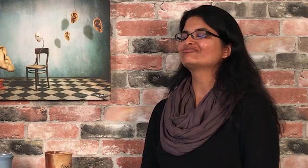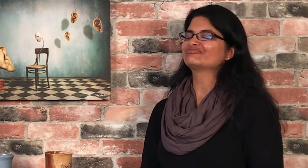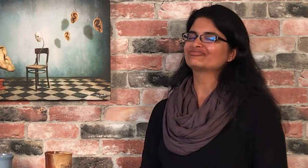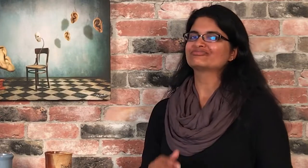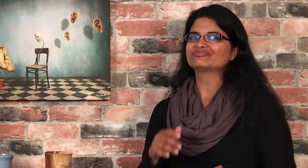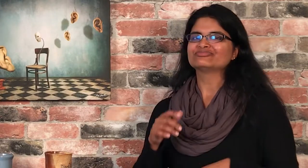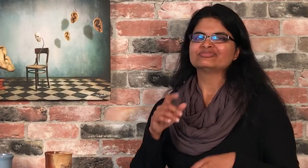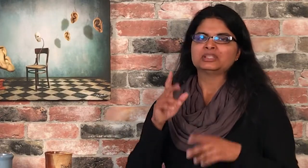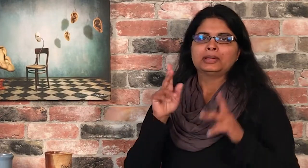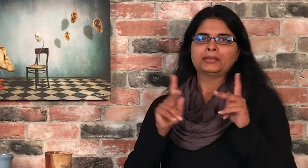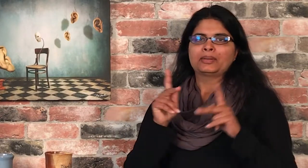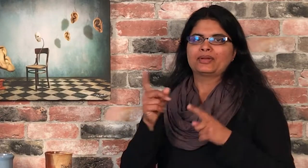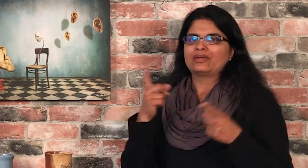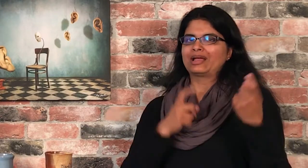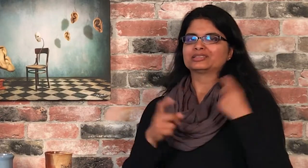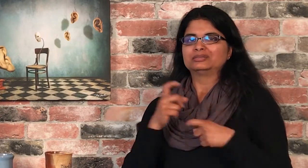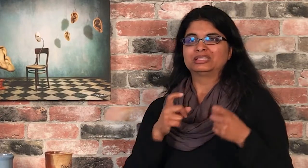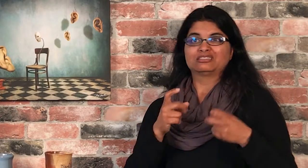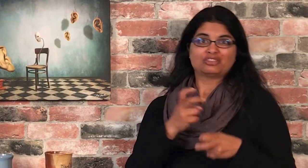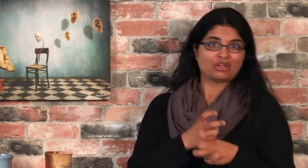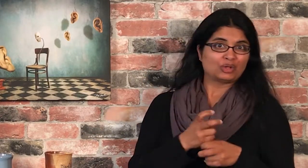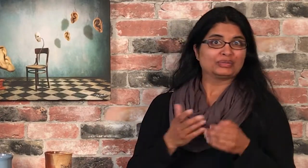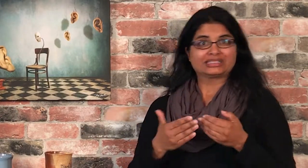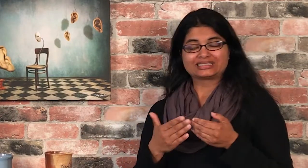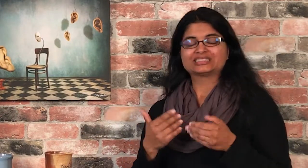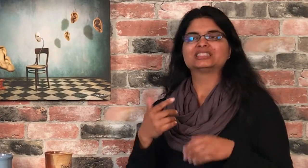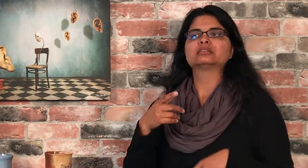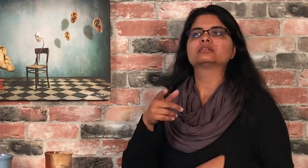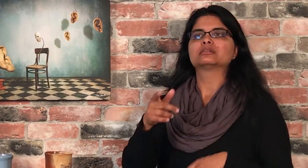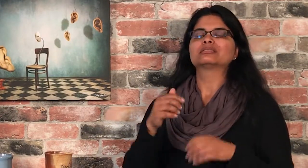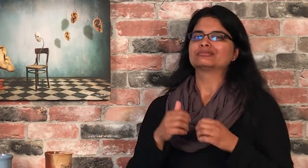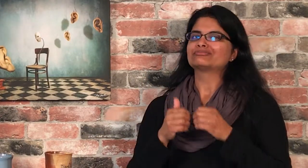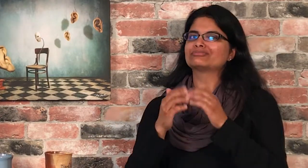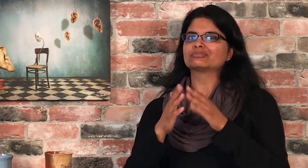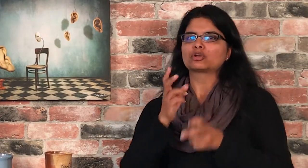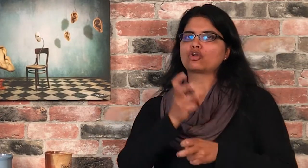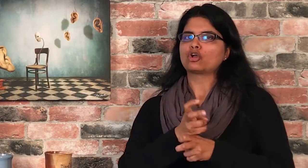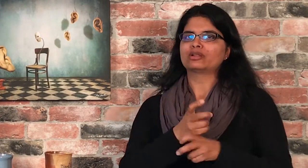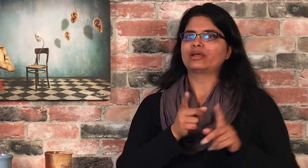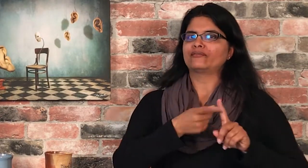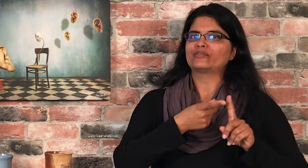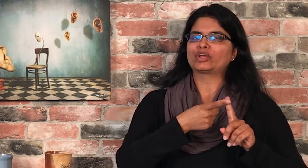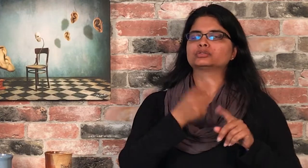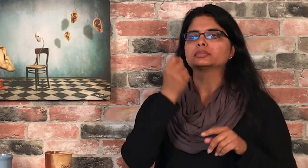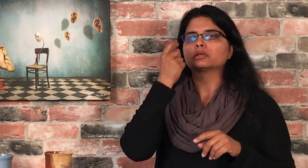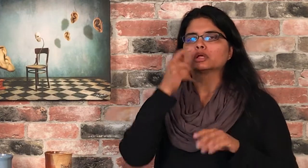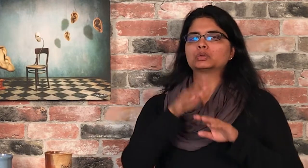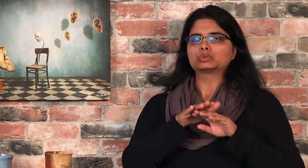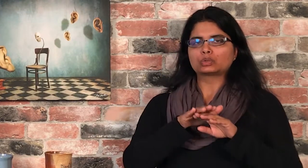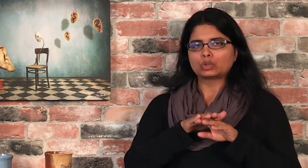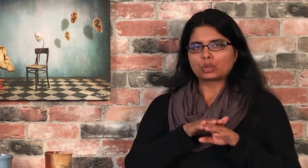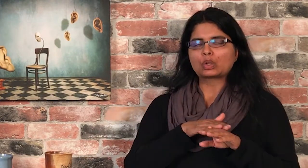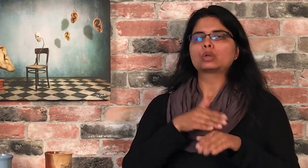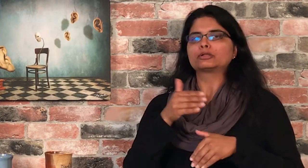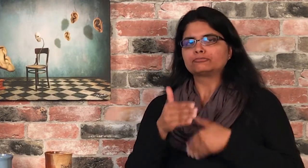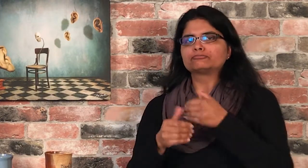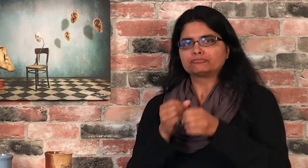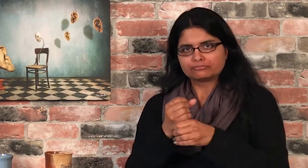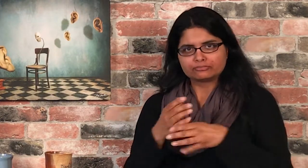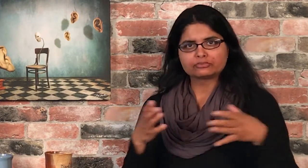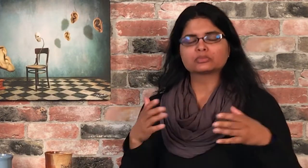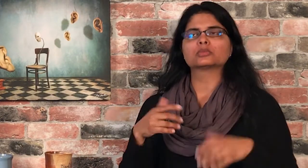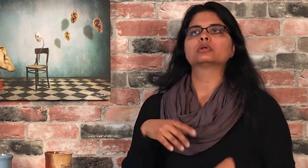People have asked me has it been hard or easy? Getting started is hard at first because it takes time to expand correctly.